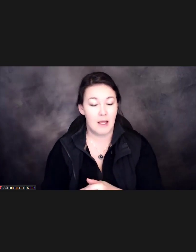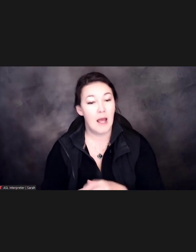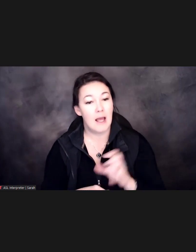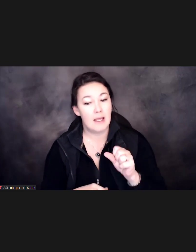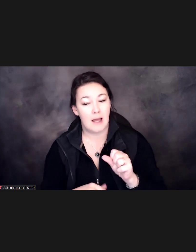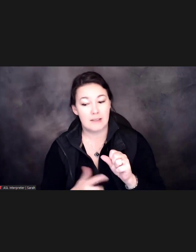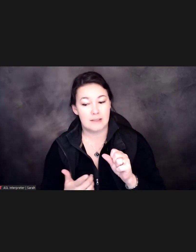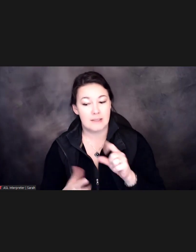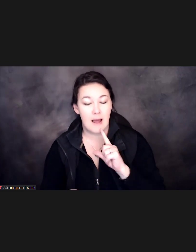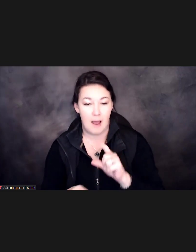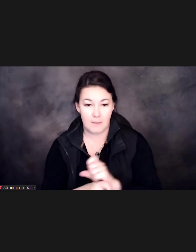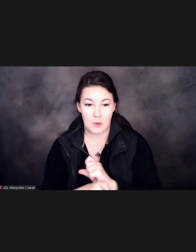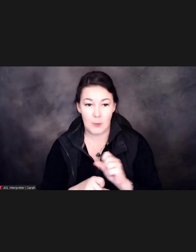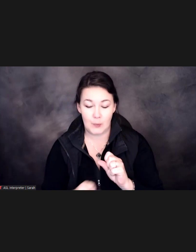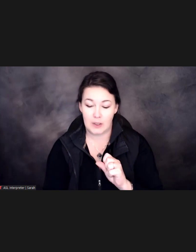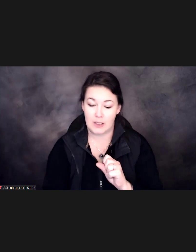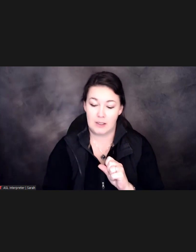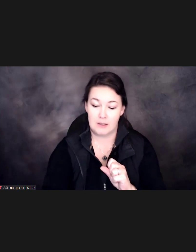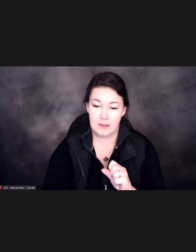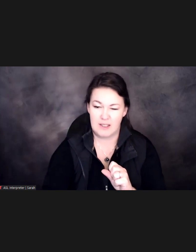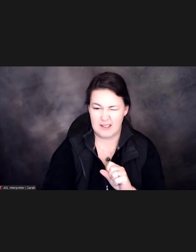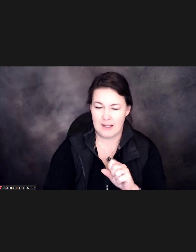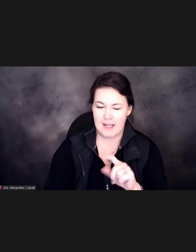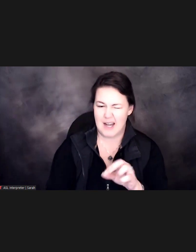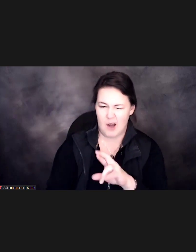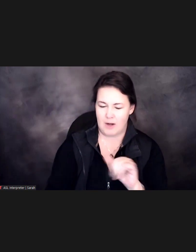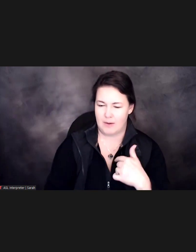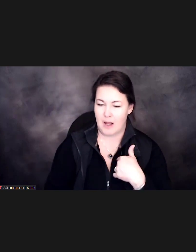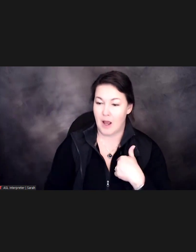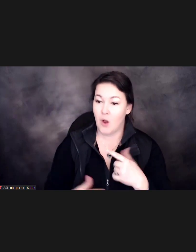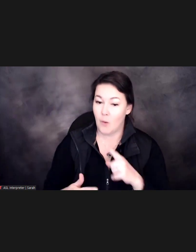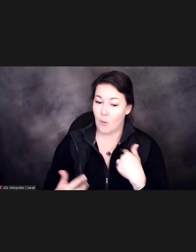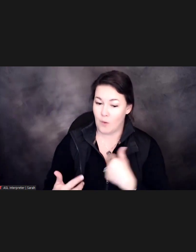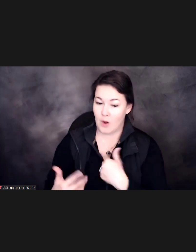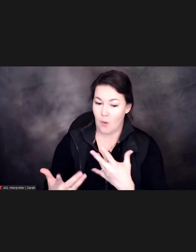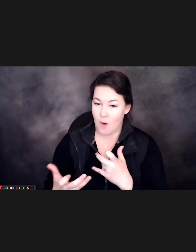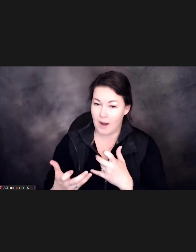We want to really identify those children that are at risk for